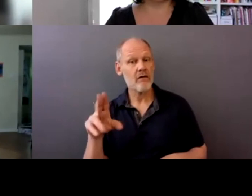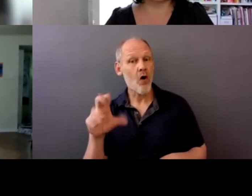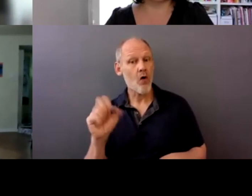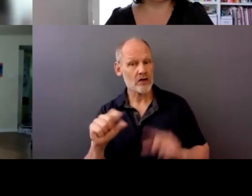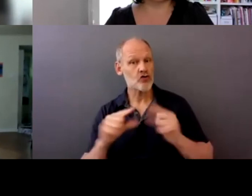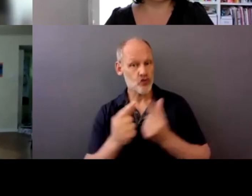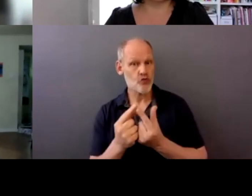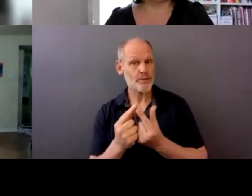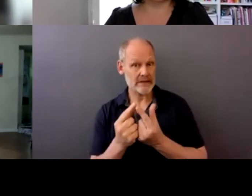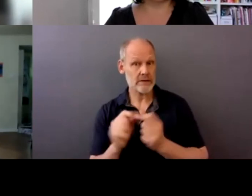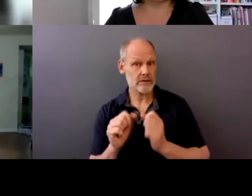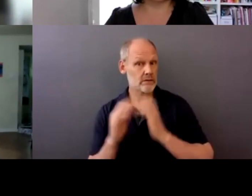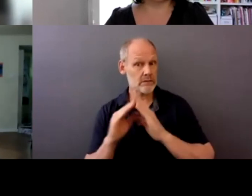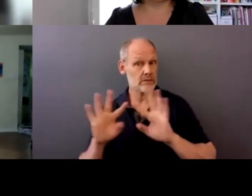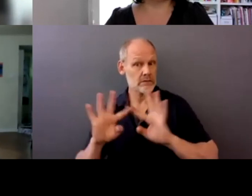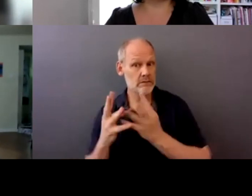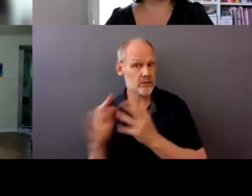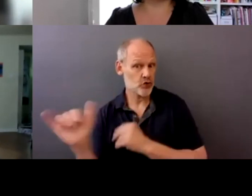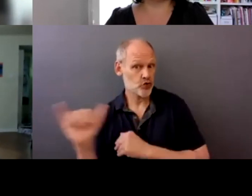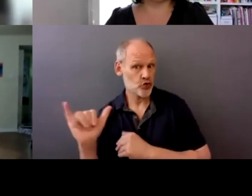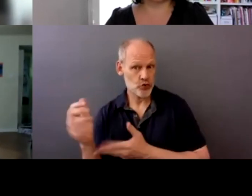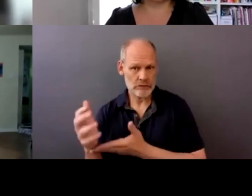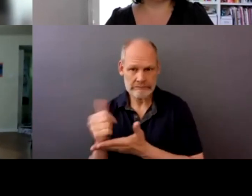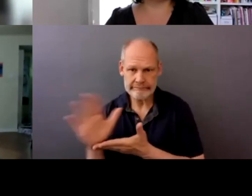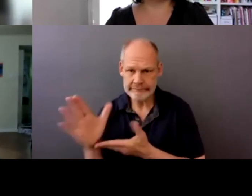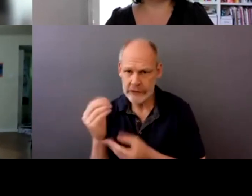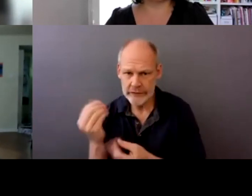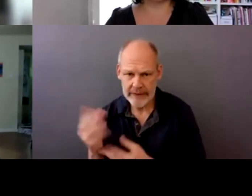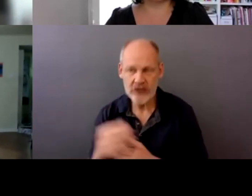to see if they are working as we go forward through the grant.